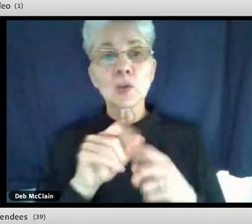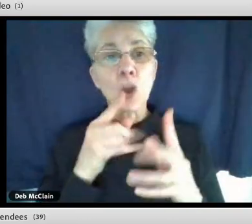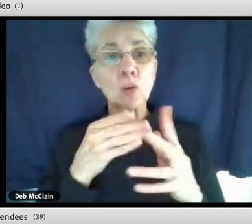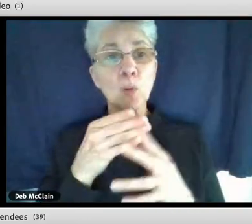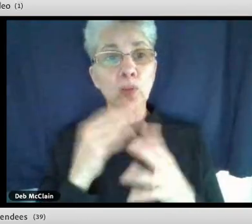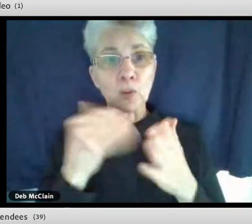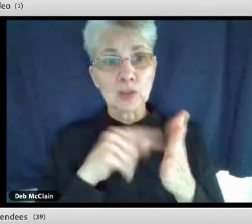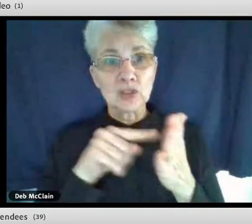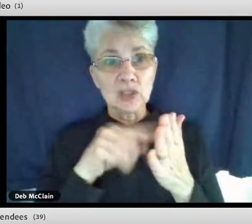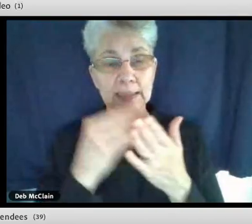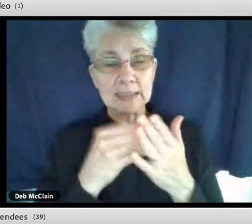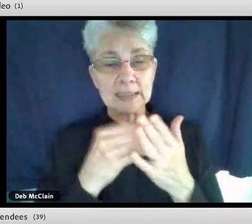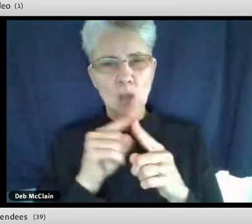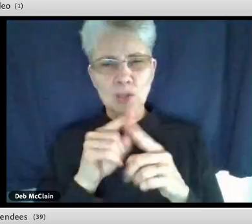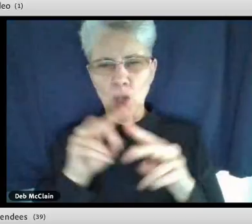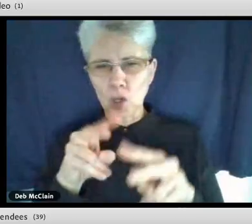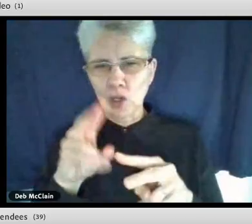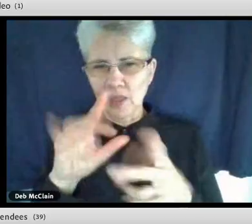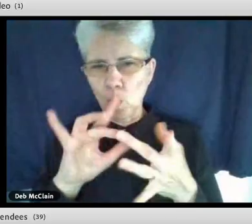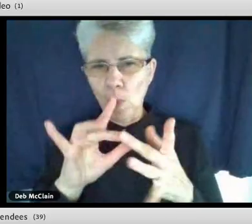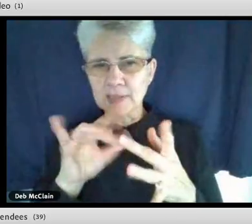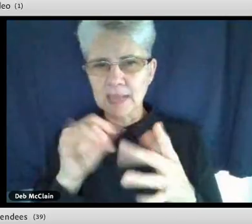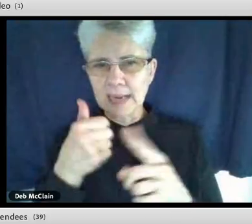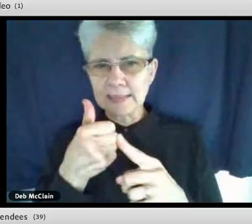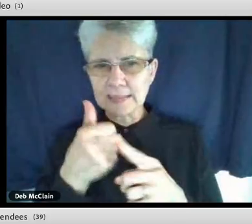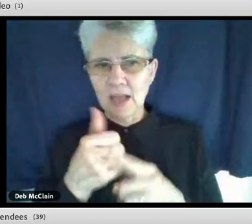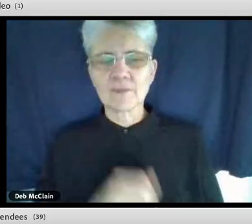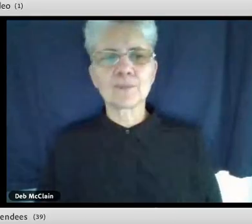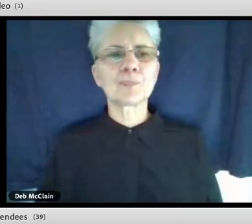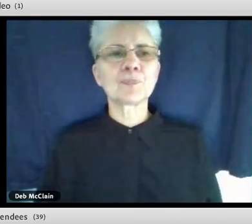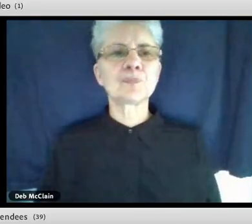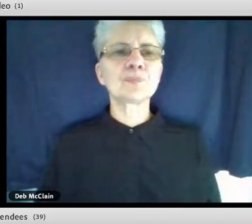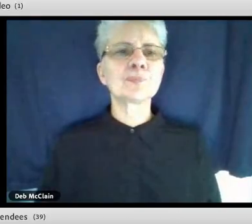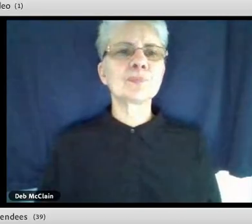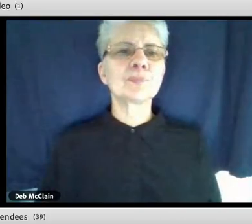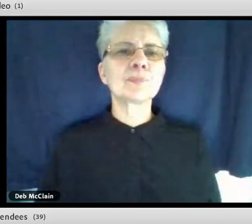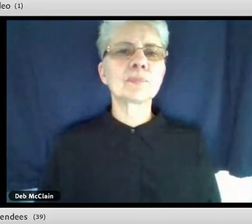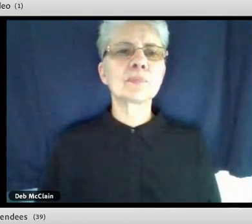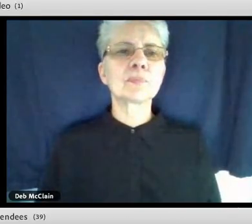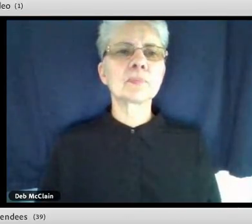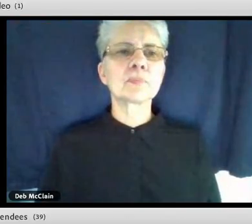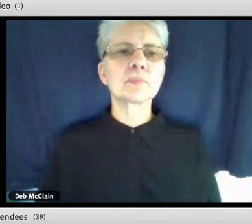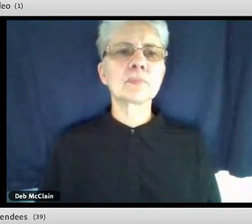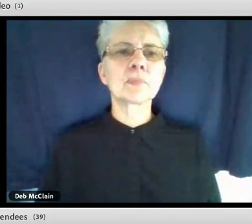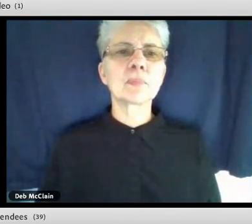so, you know, you can always go through your checklist, but you can actually look at the website itself.